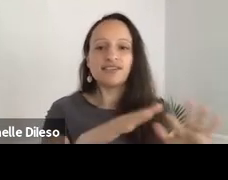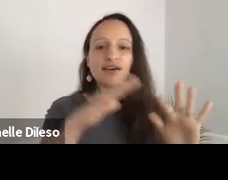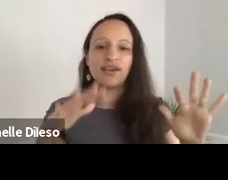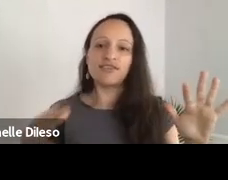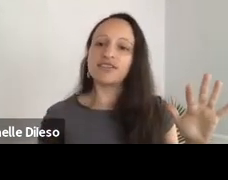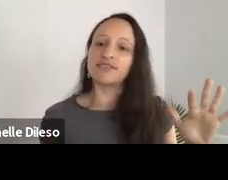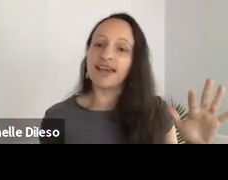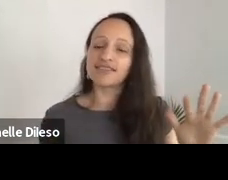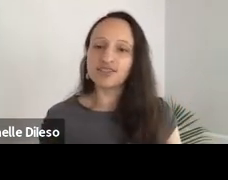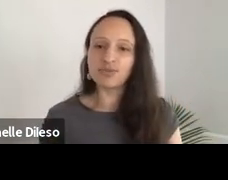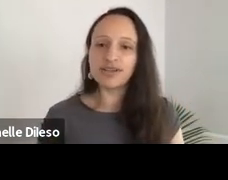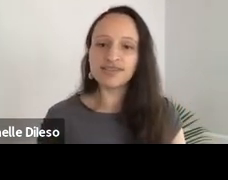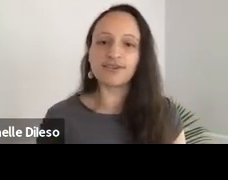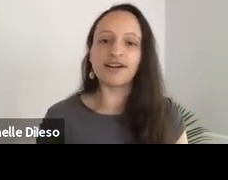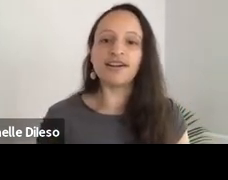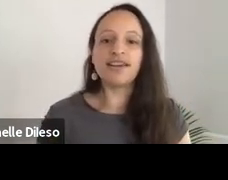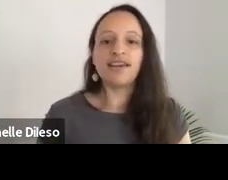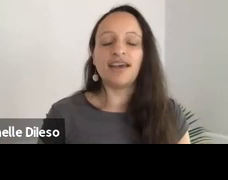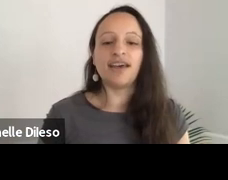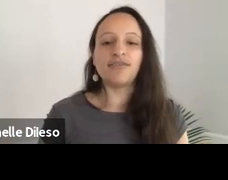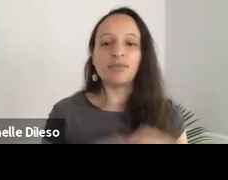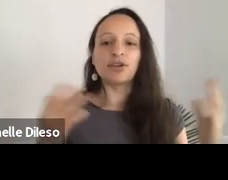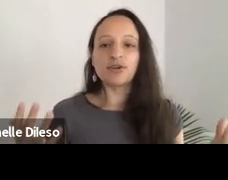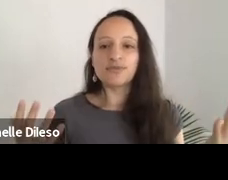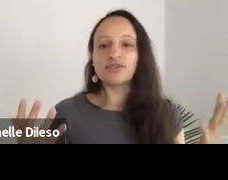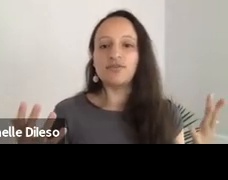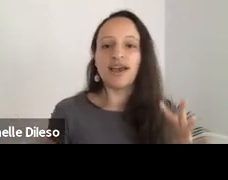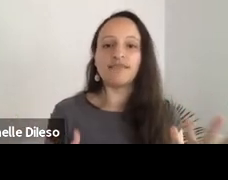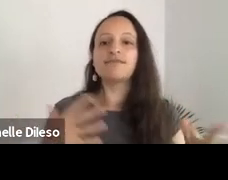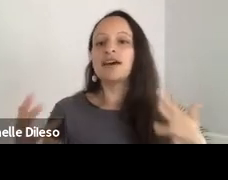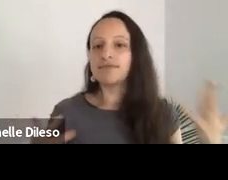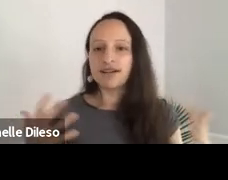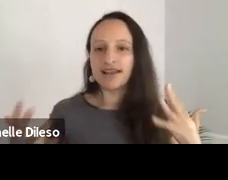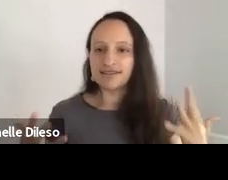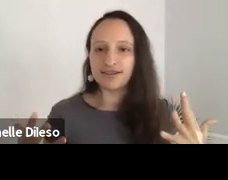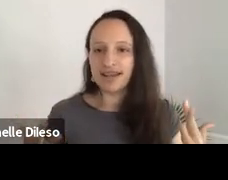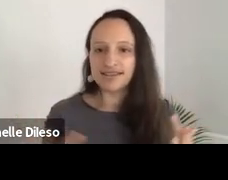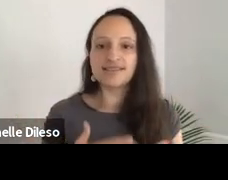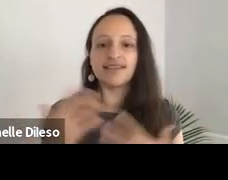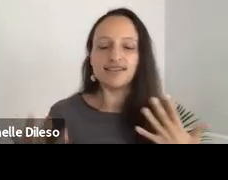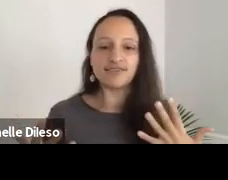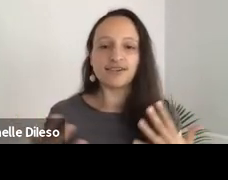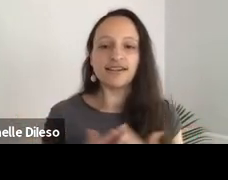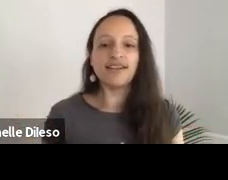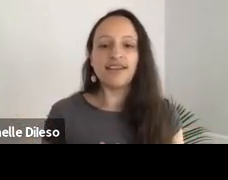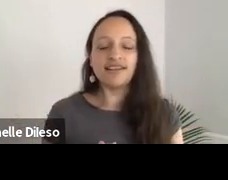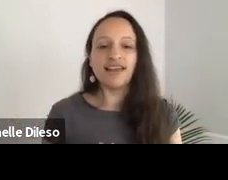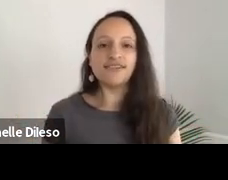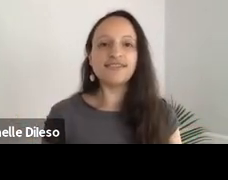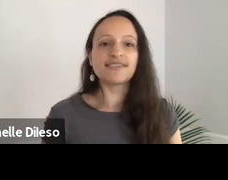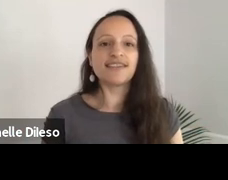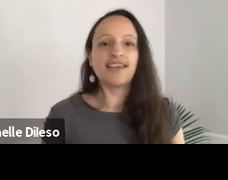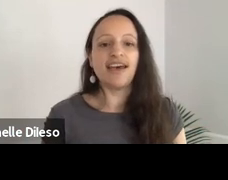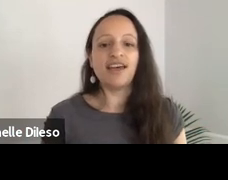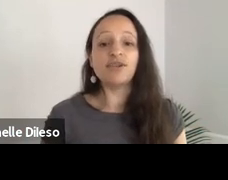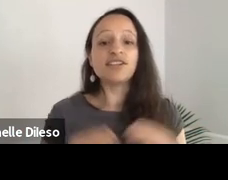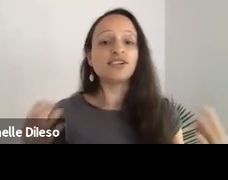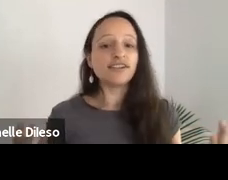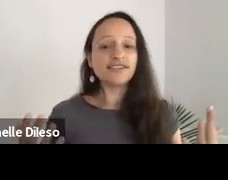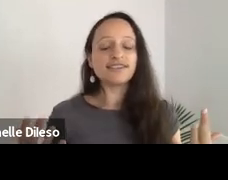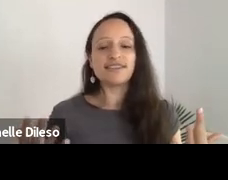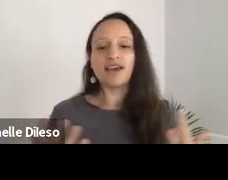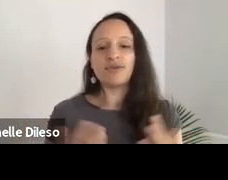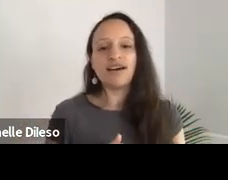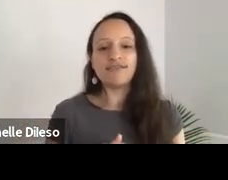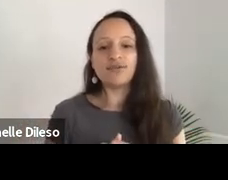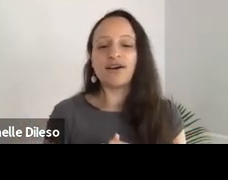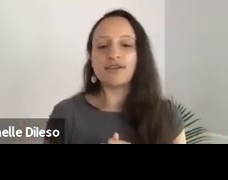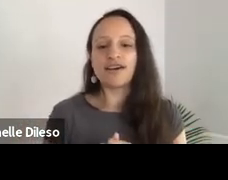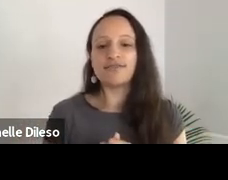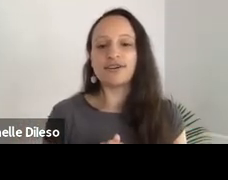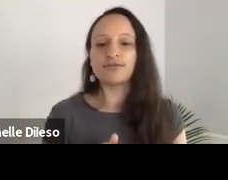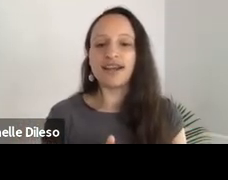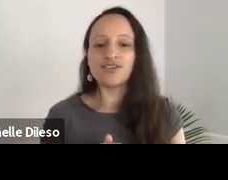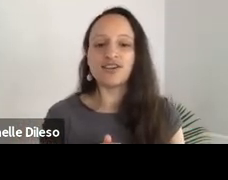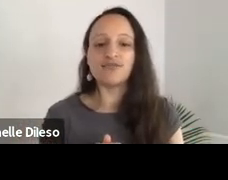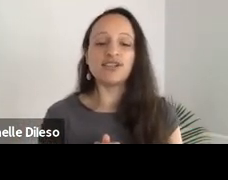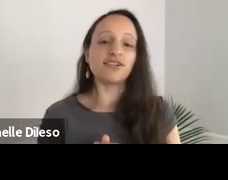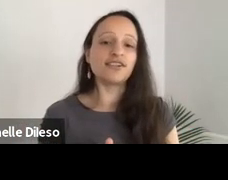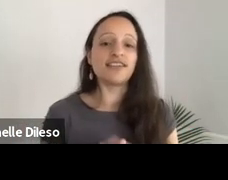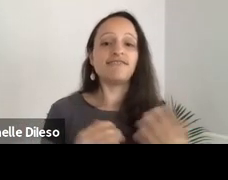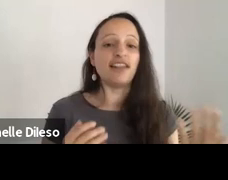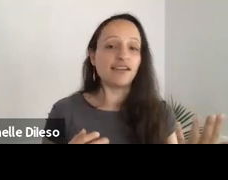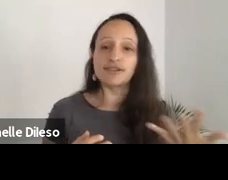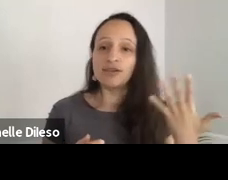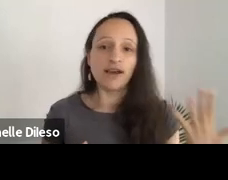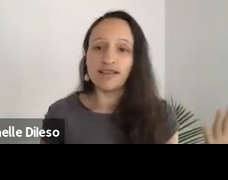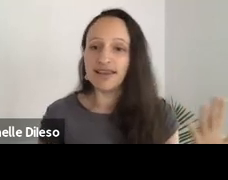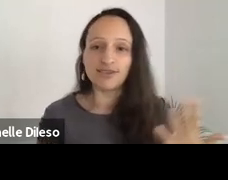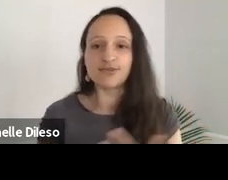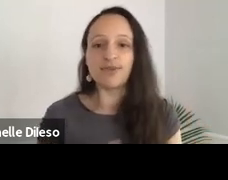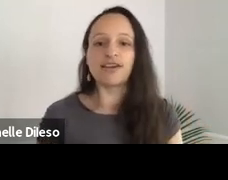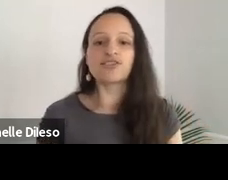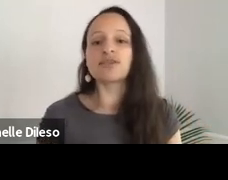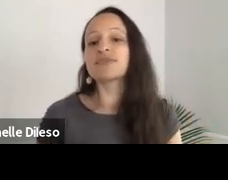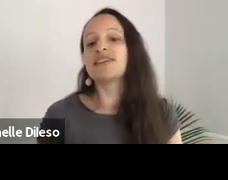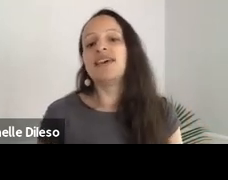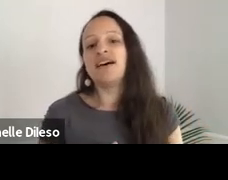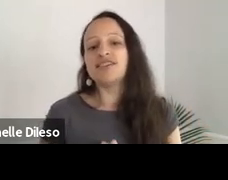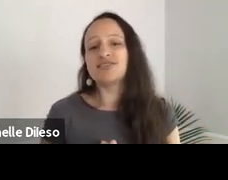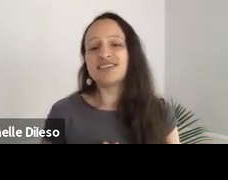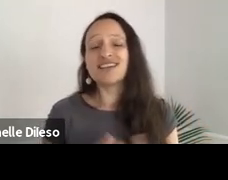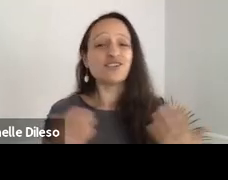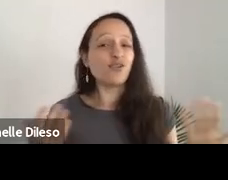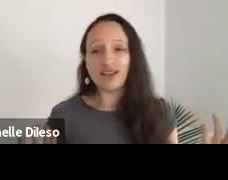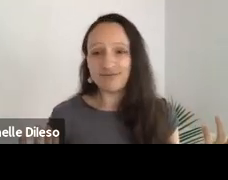So that way there's different access points for family groups who might have comfort at different heights and different levels. The materials that we offer we always offer a range of materials that fly really well like those mylar strips also things that